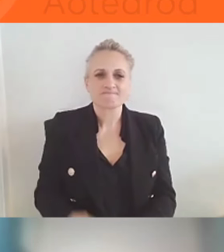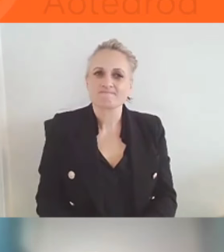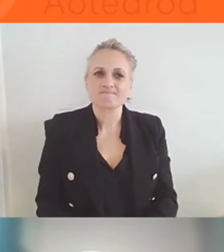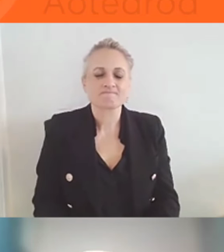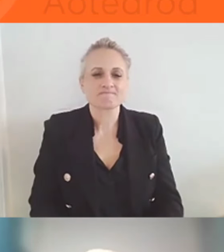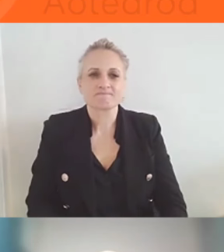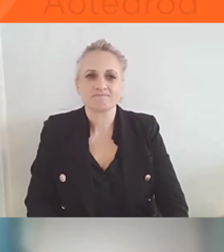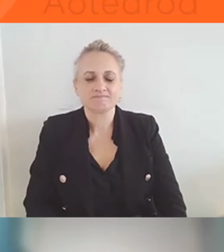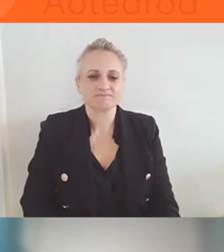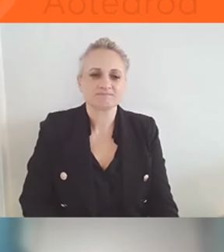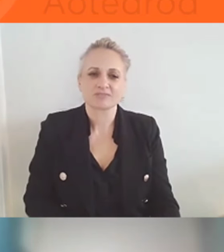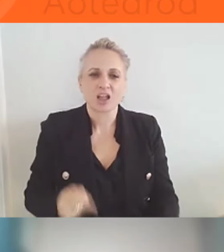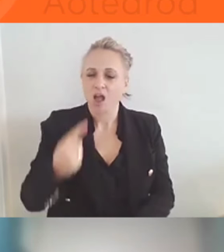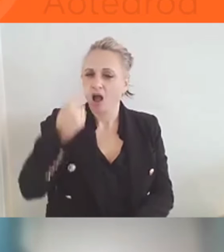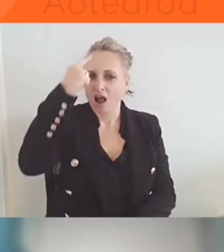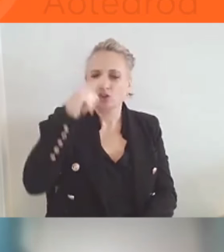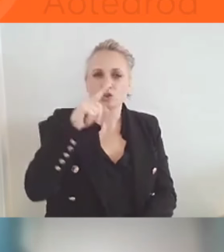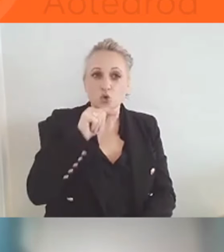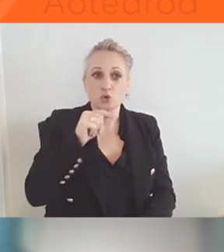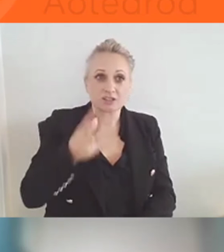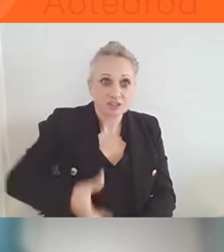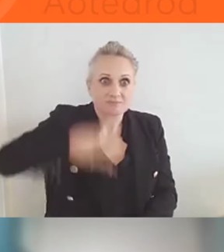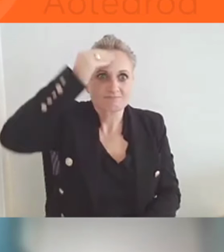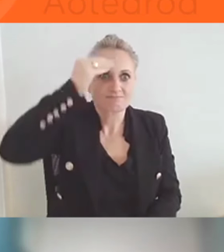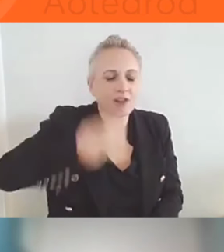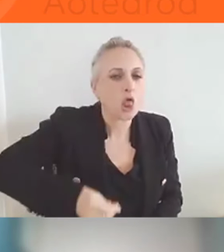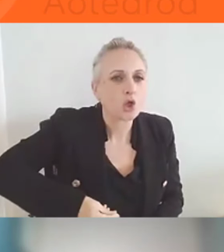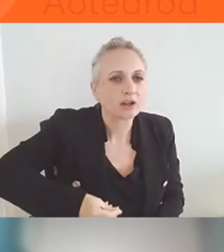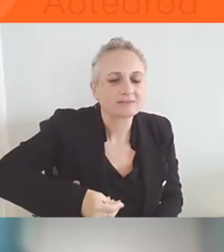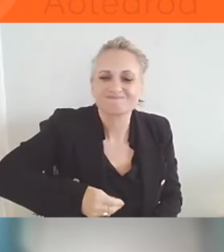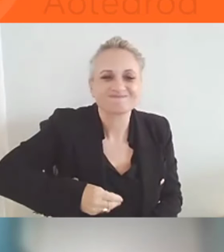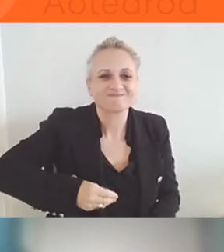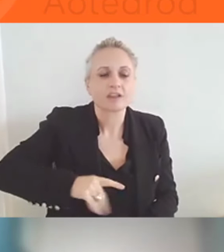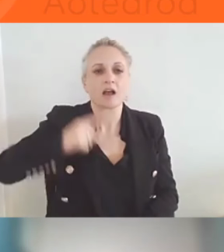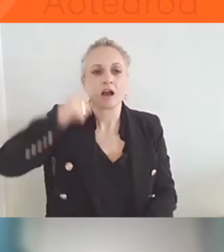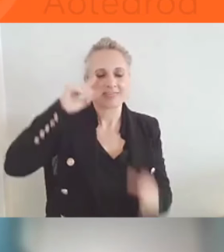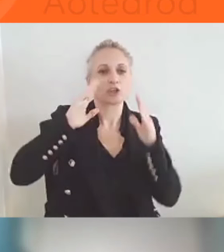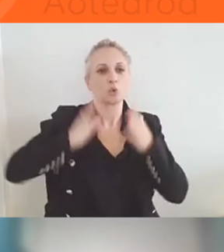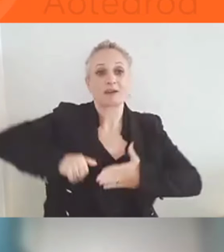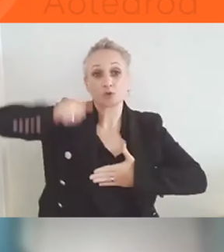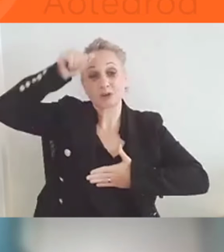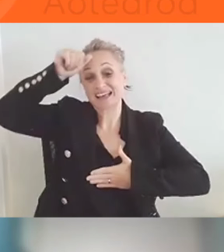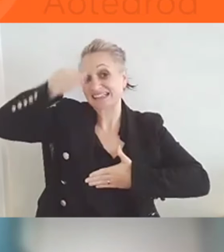it, you have to experience it. A client put me through one of